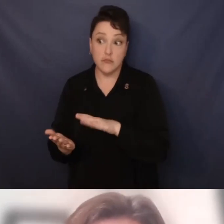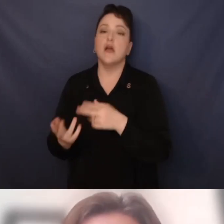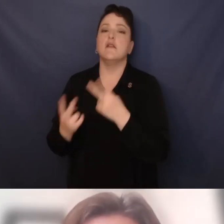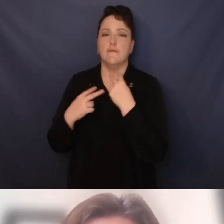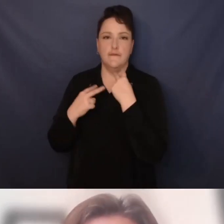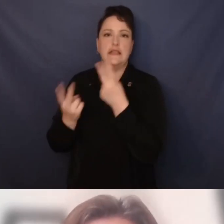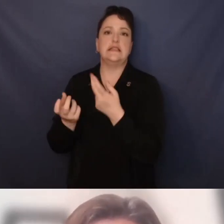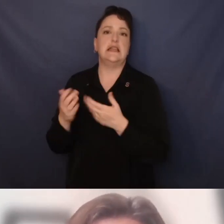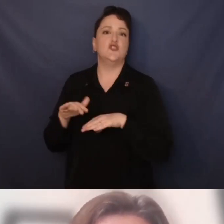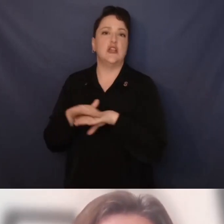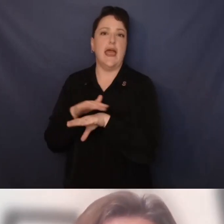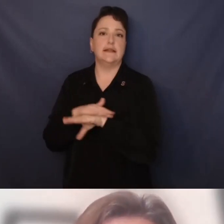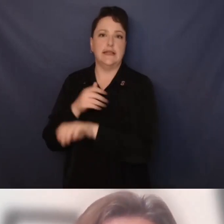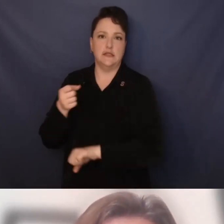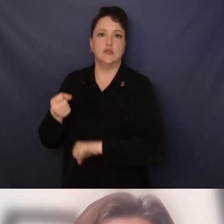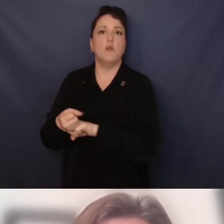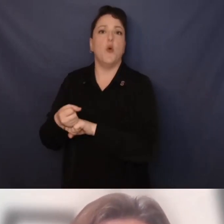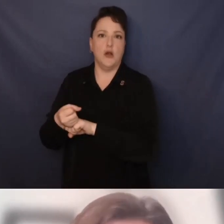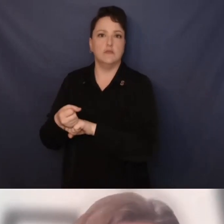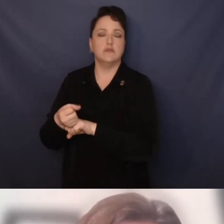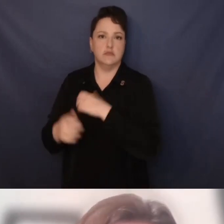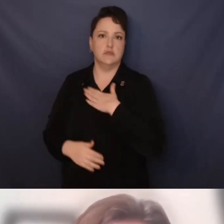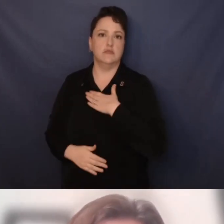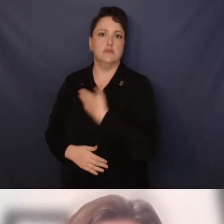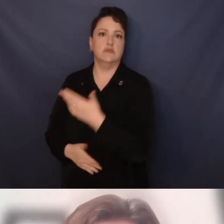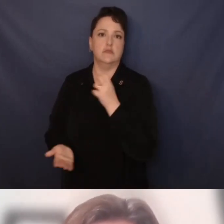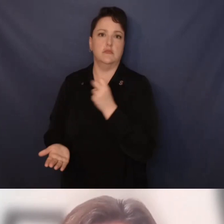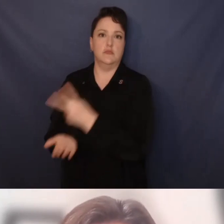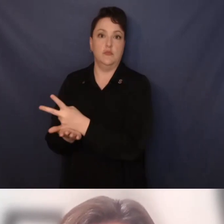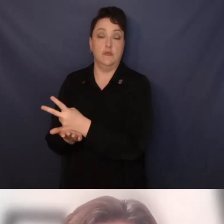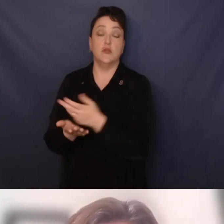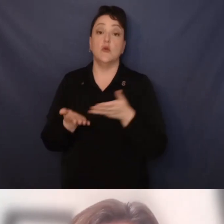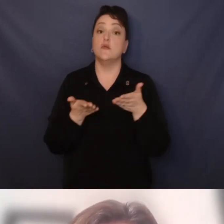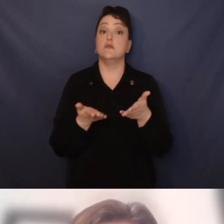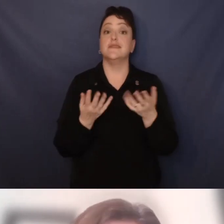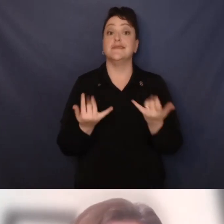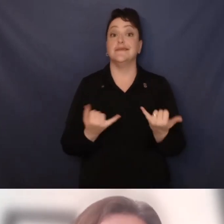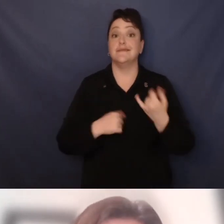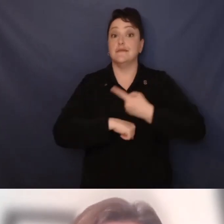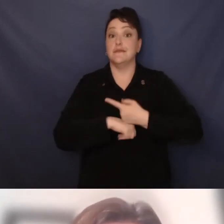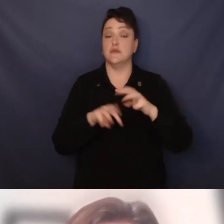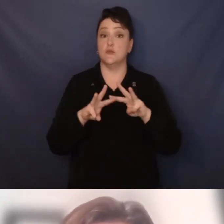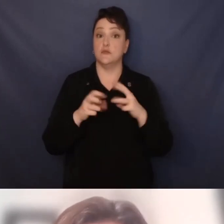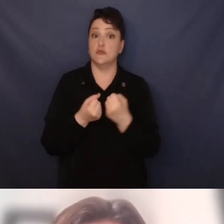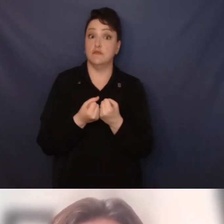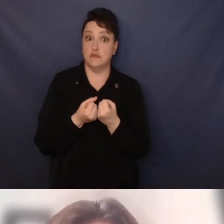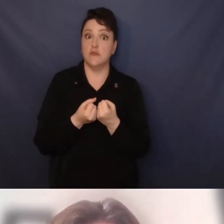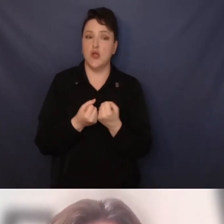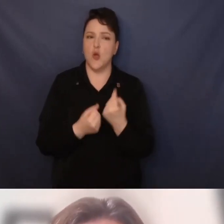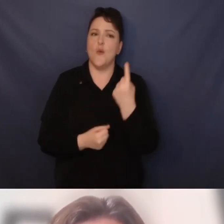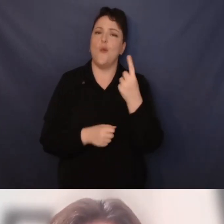granted. So I think that today's webinar is one of the steps in a similar process for this issue.